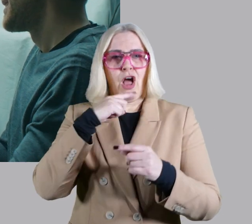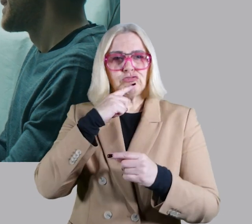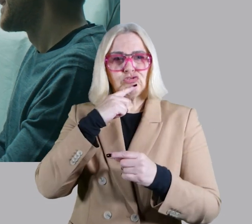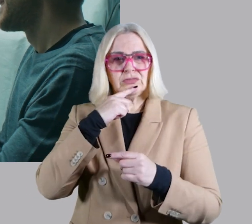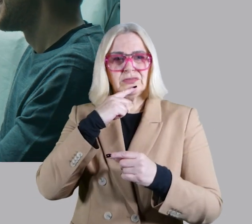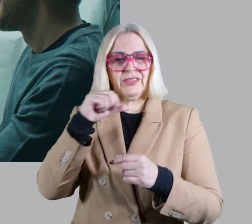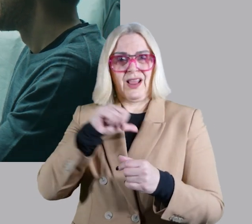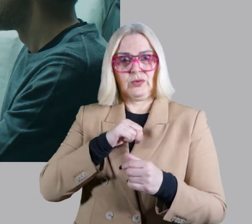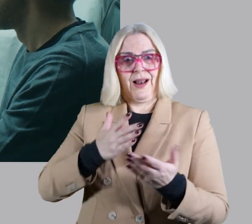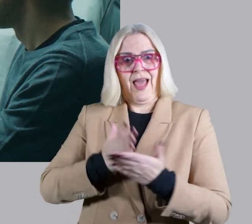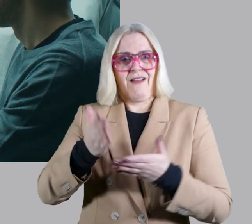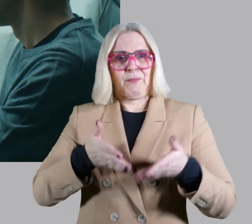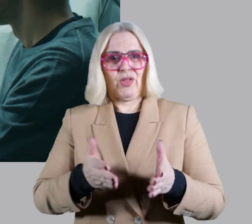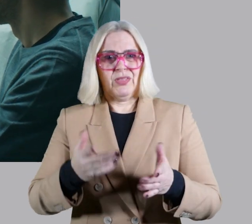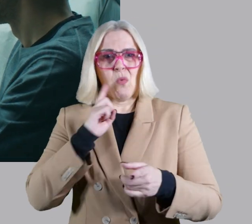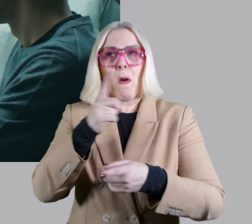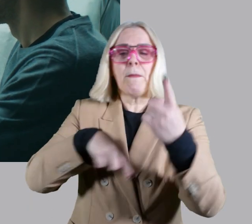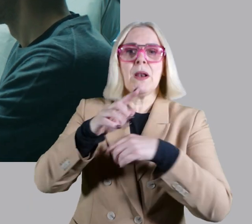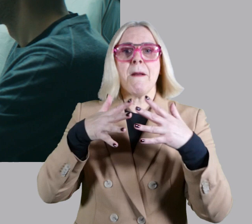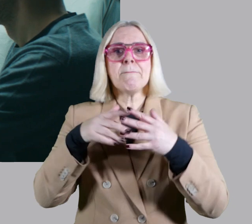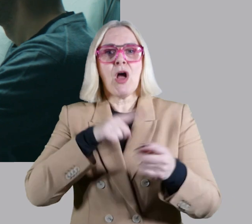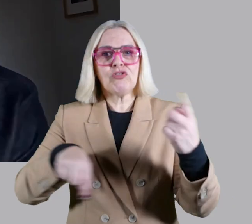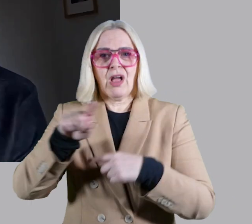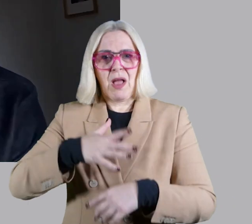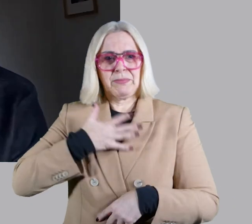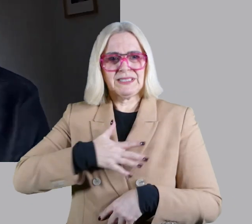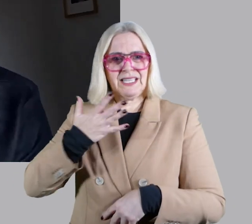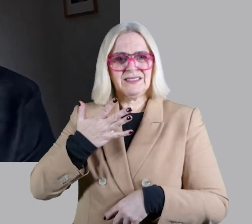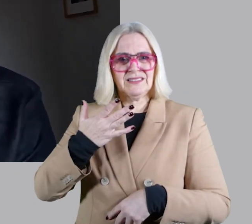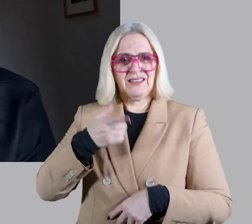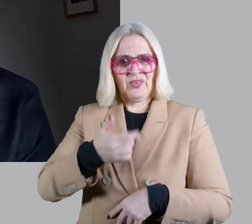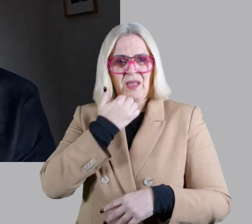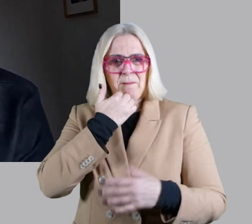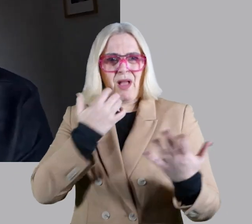The women in the United States are upset with that number, and rightfully they should be,